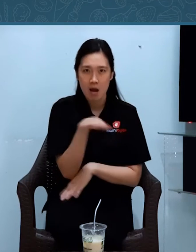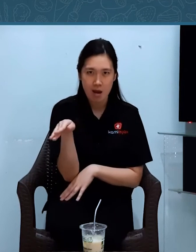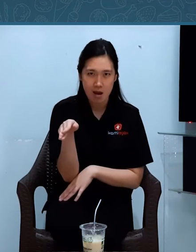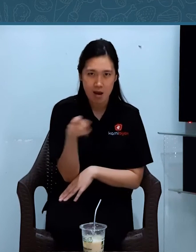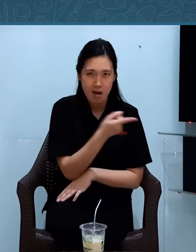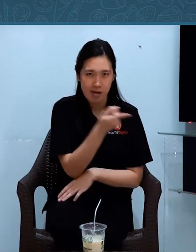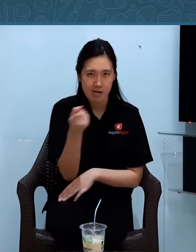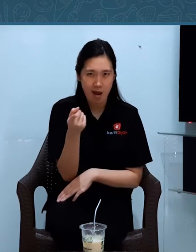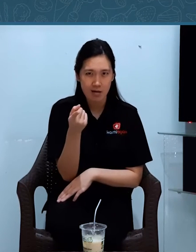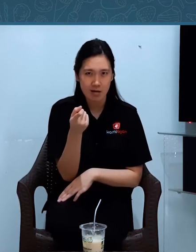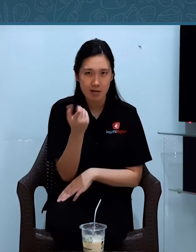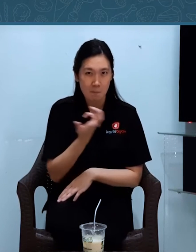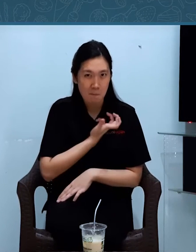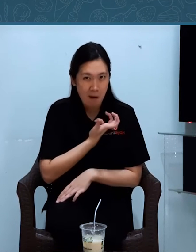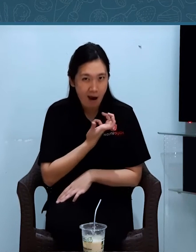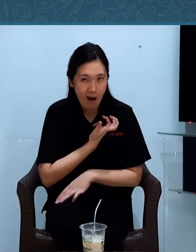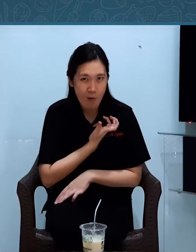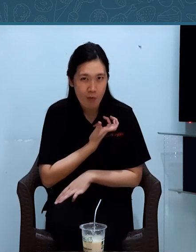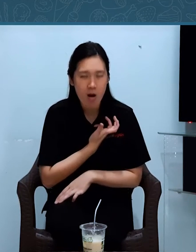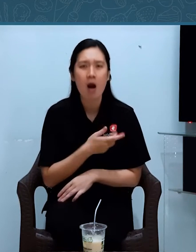You want to?